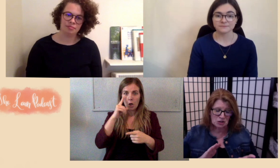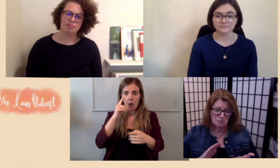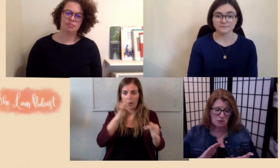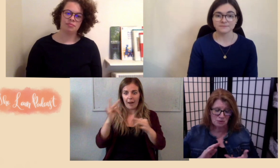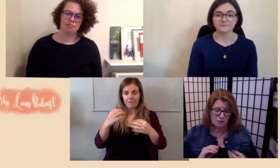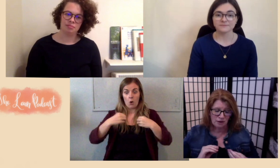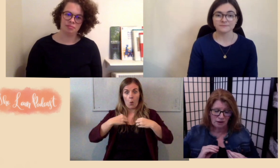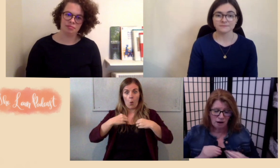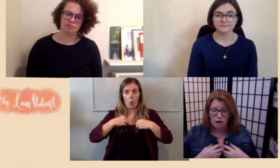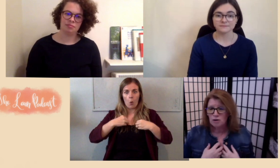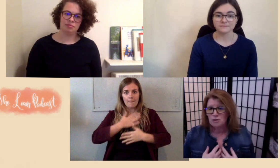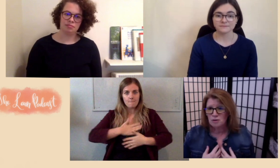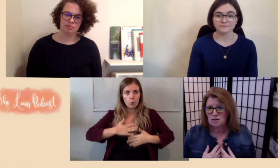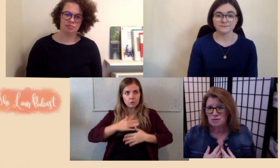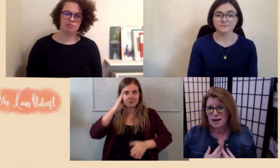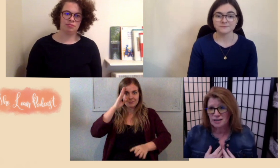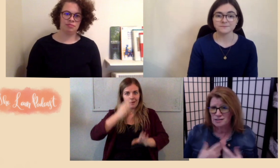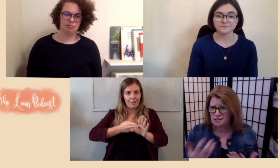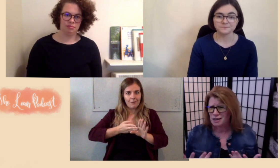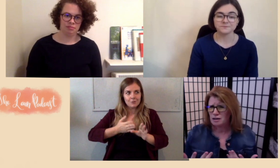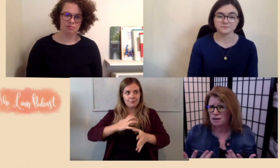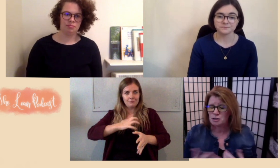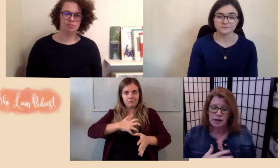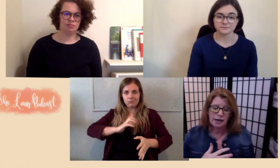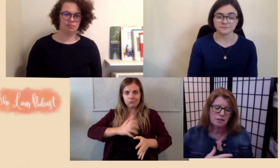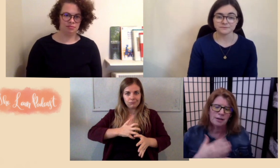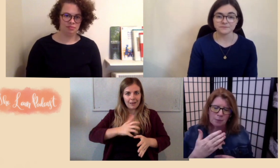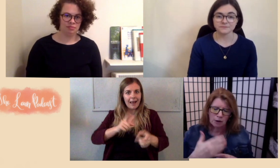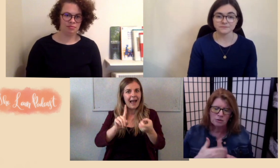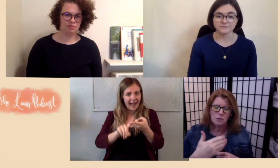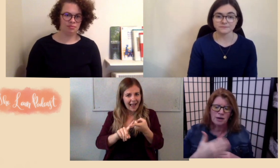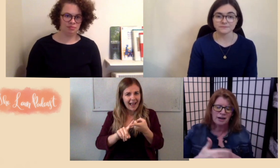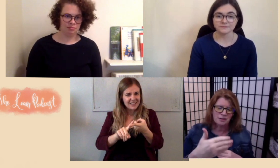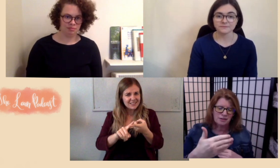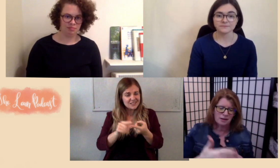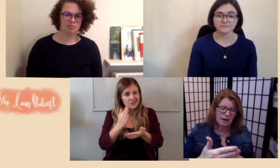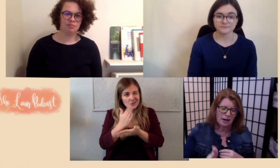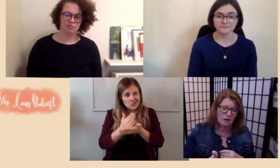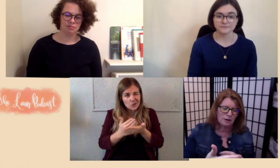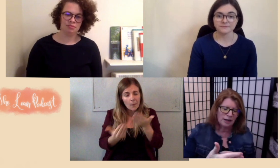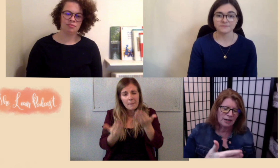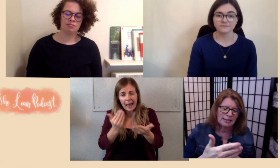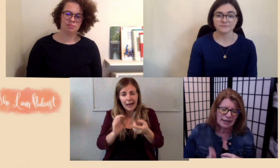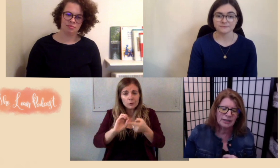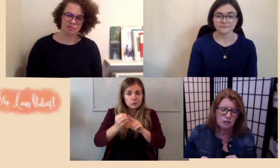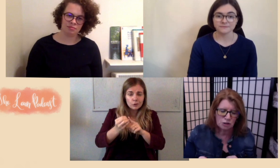but also we have to somehow attend to the emotional, psychological reactions happening